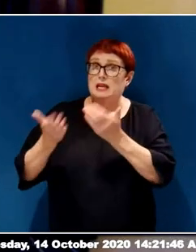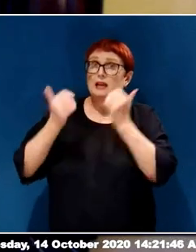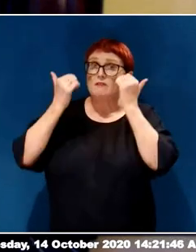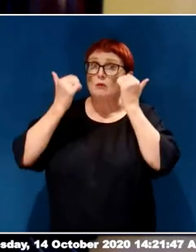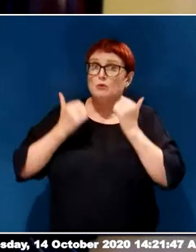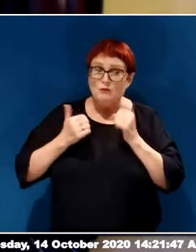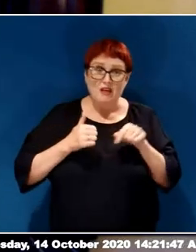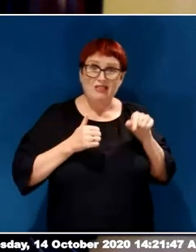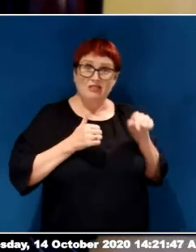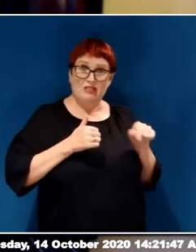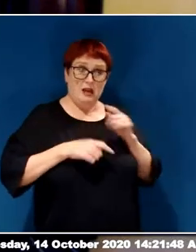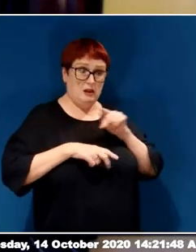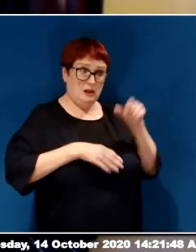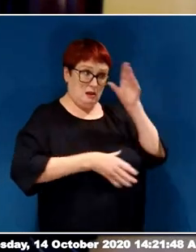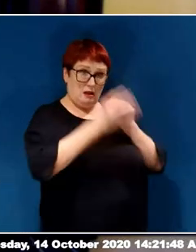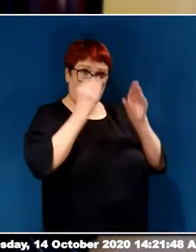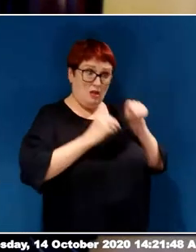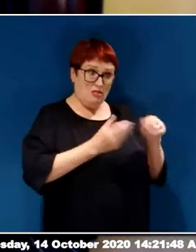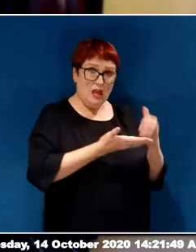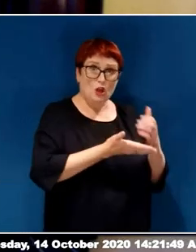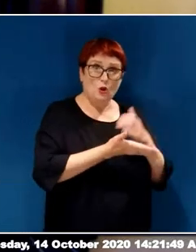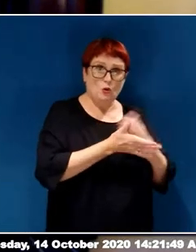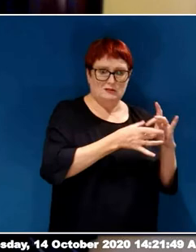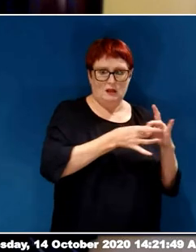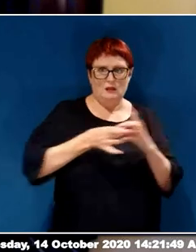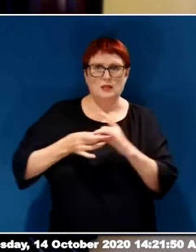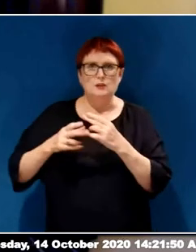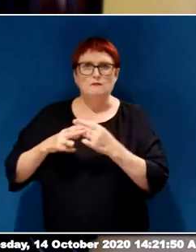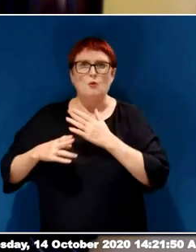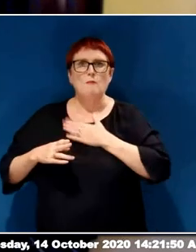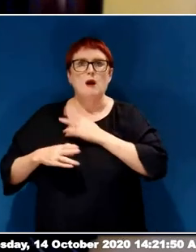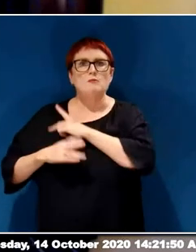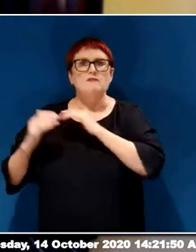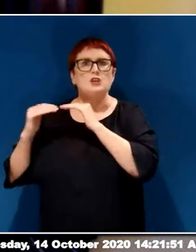However, I would draw the Commission's attention to a recent report by the